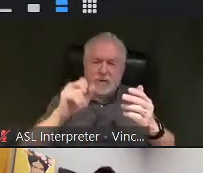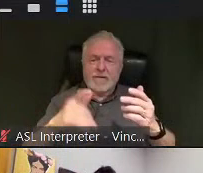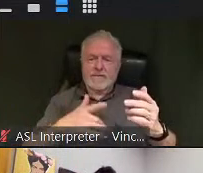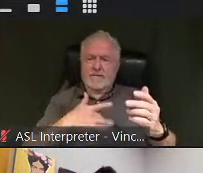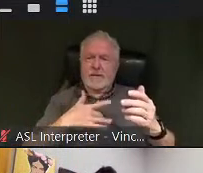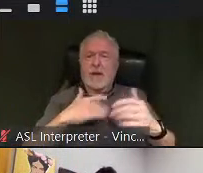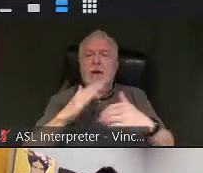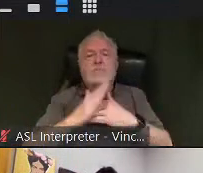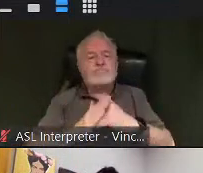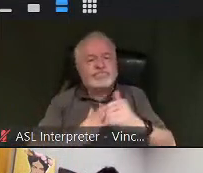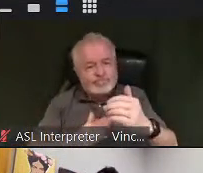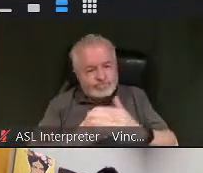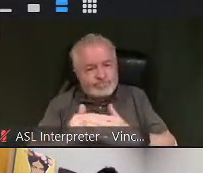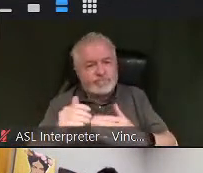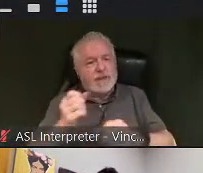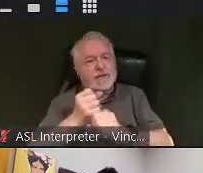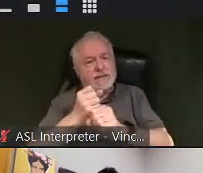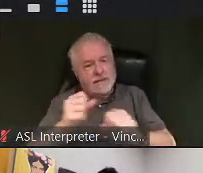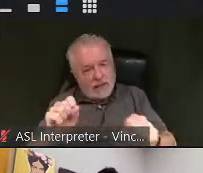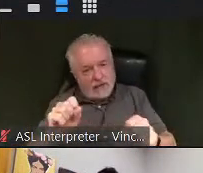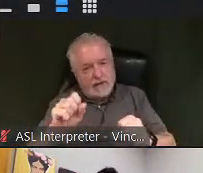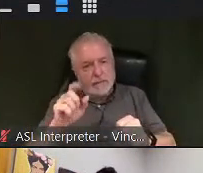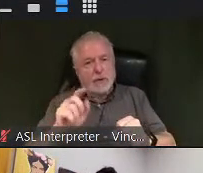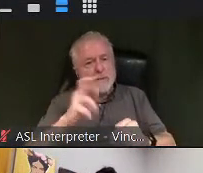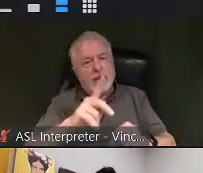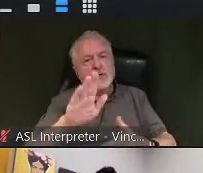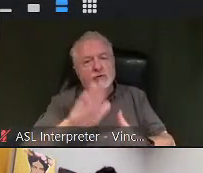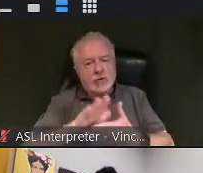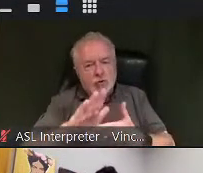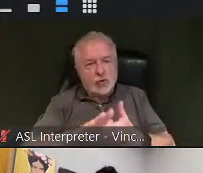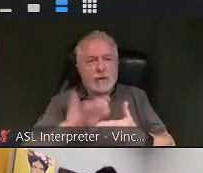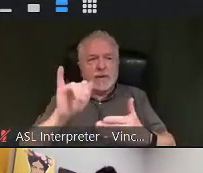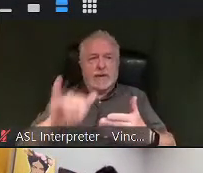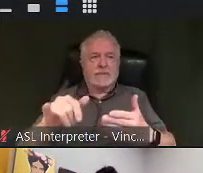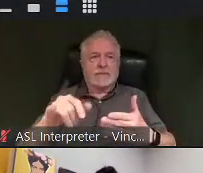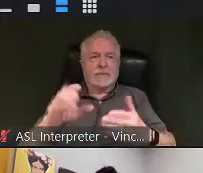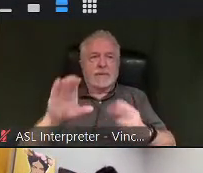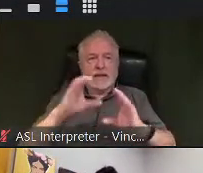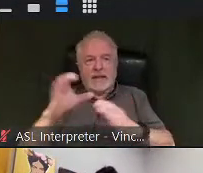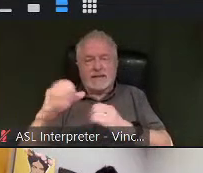comfortable and safe to be able to go back to school and that the classes are safe